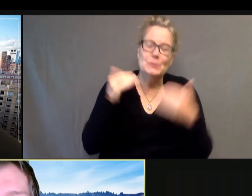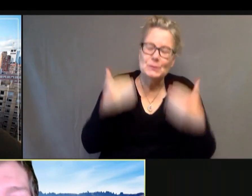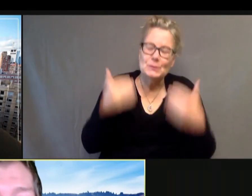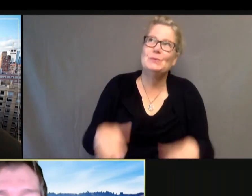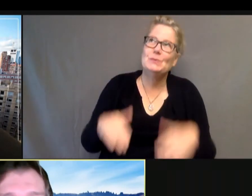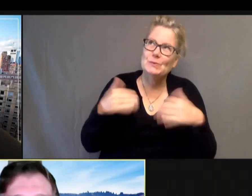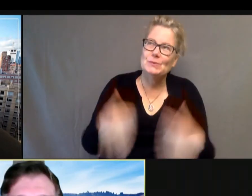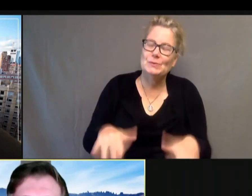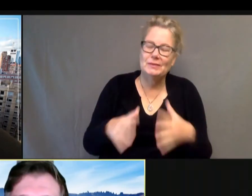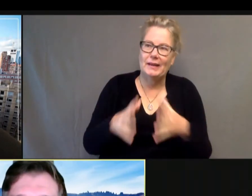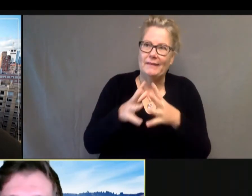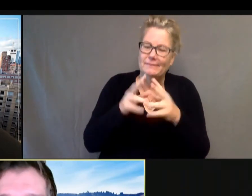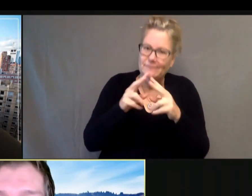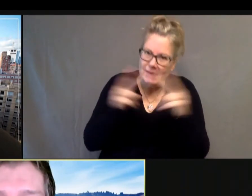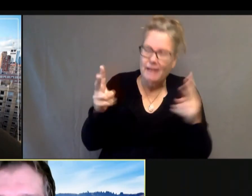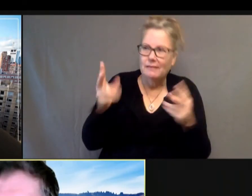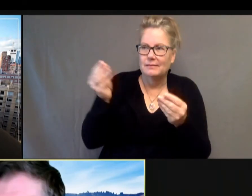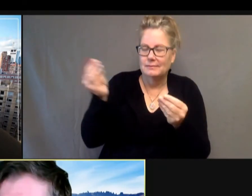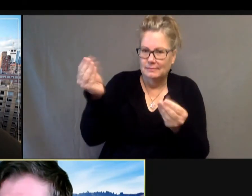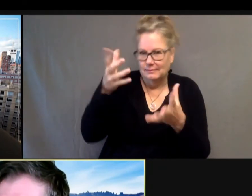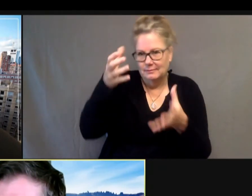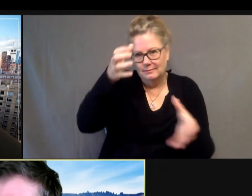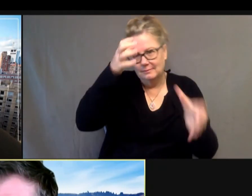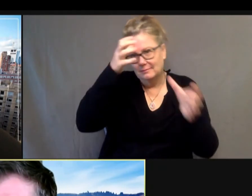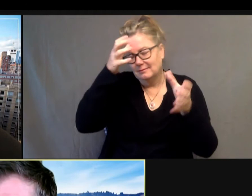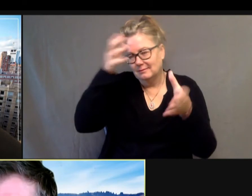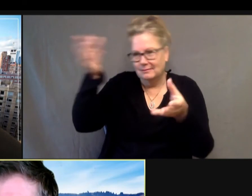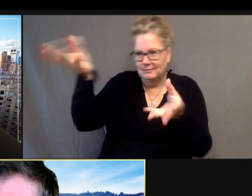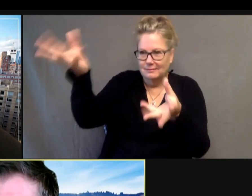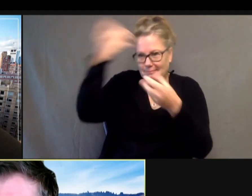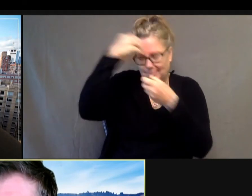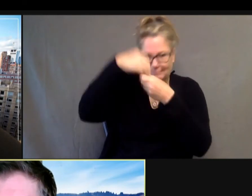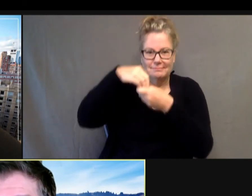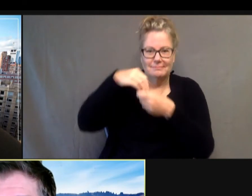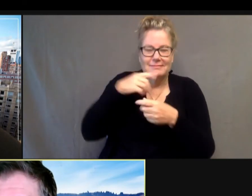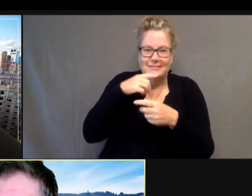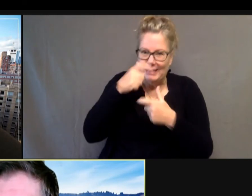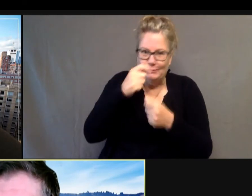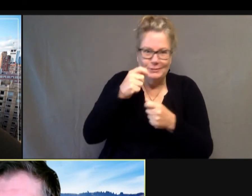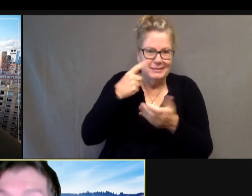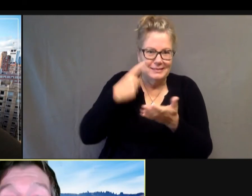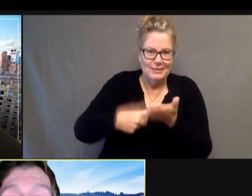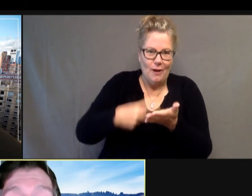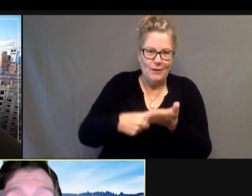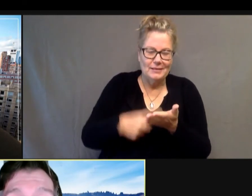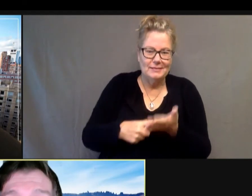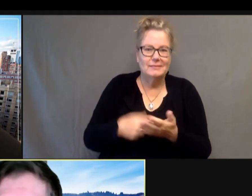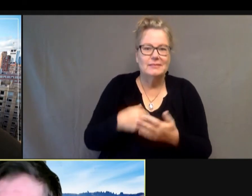informative and interesting talk. We have some really good questions from the audience